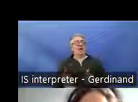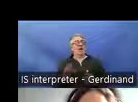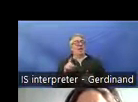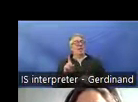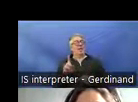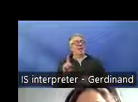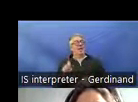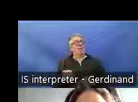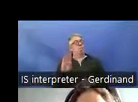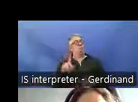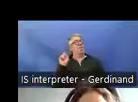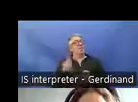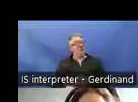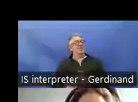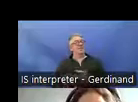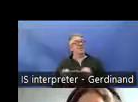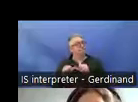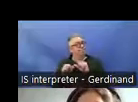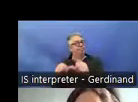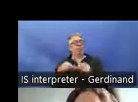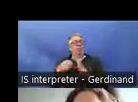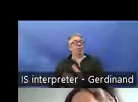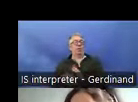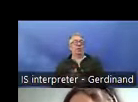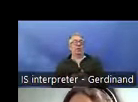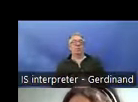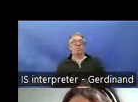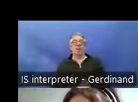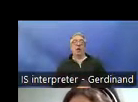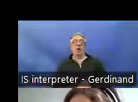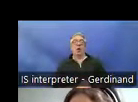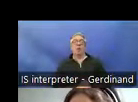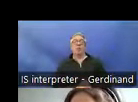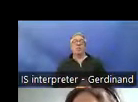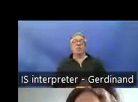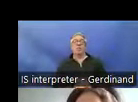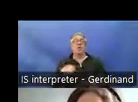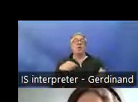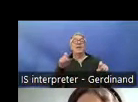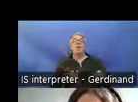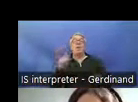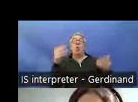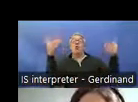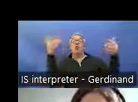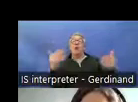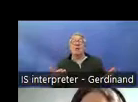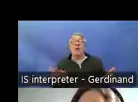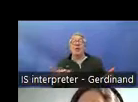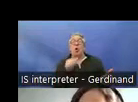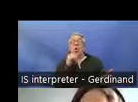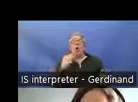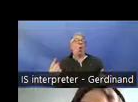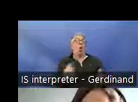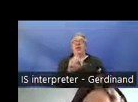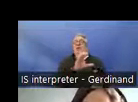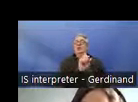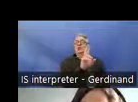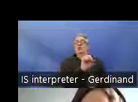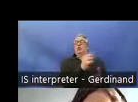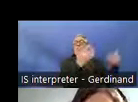The data, disaggregation across all governmental areas, so, not just the census, but also employment